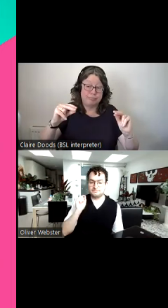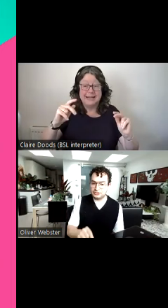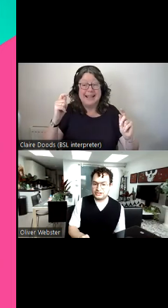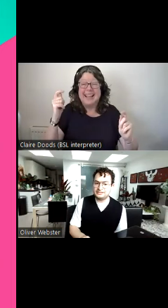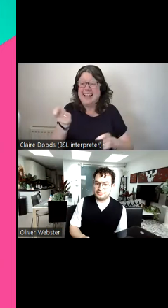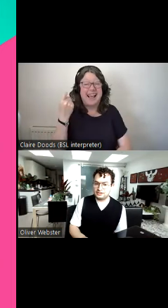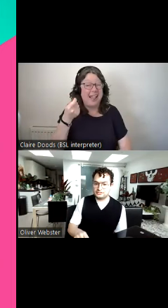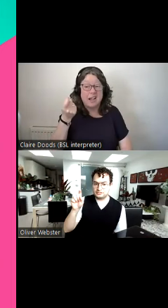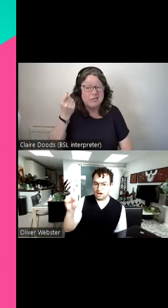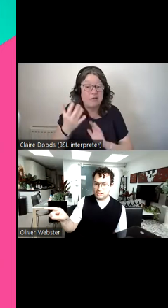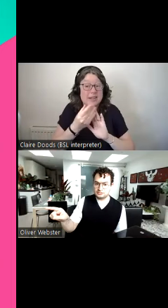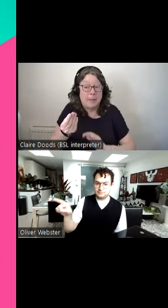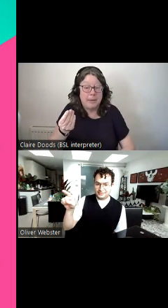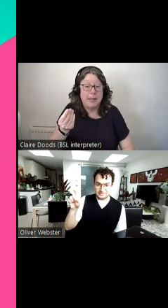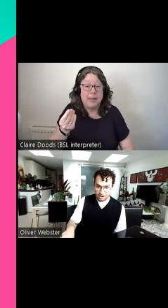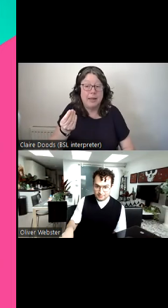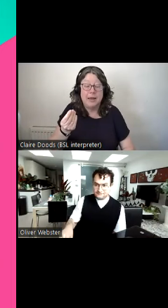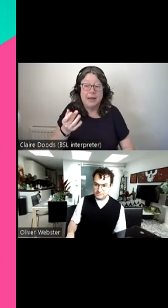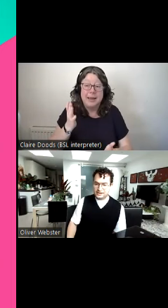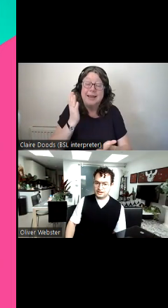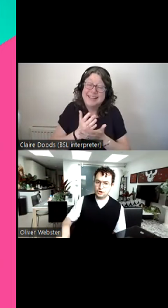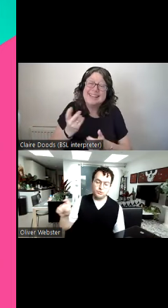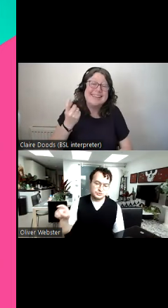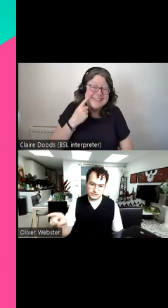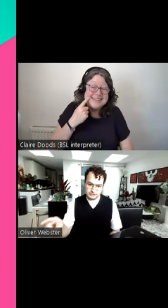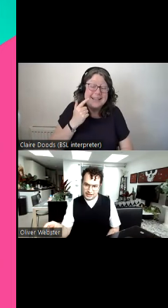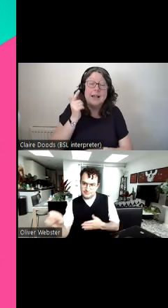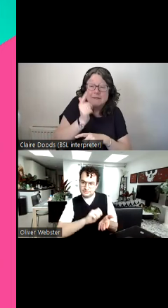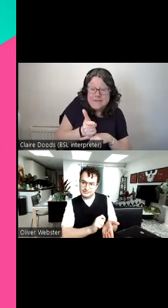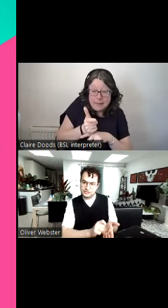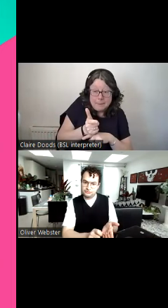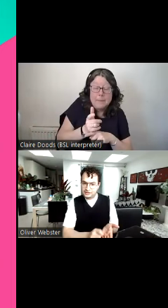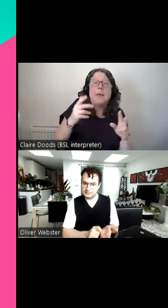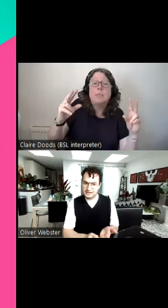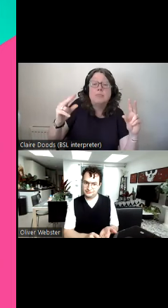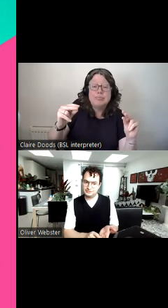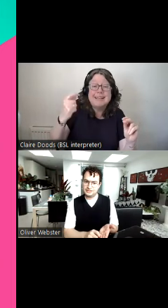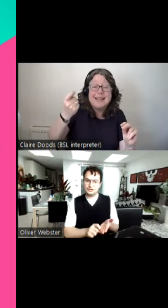it's much easier to ask them at the time of filming, "What did you say? Please, can you write it down?"